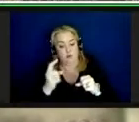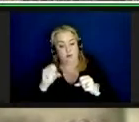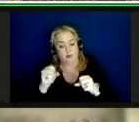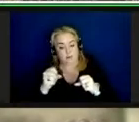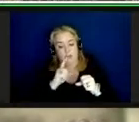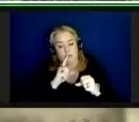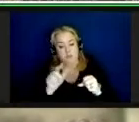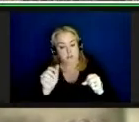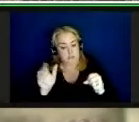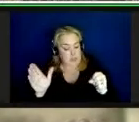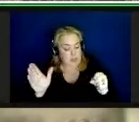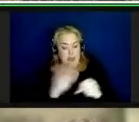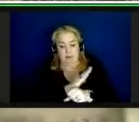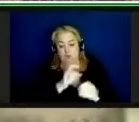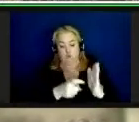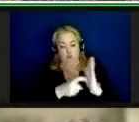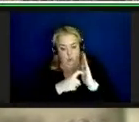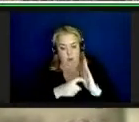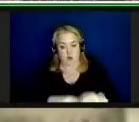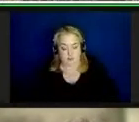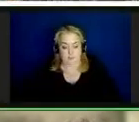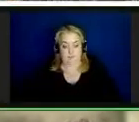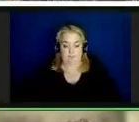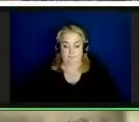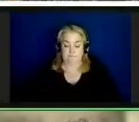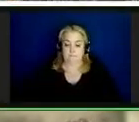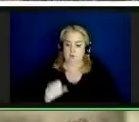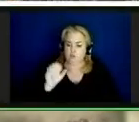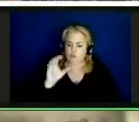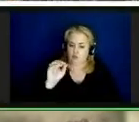GO TO THE VOTERS.